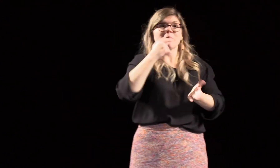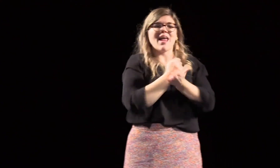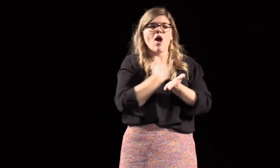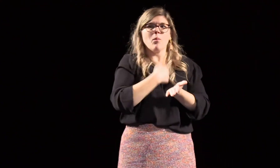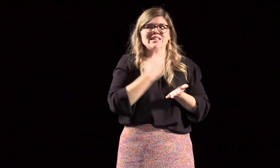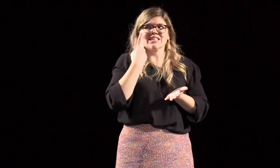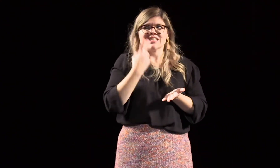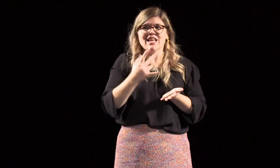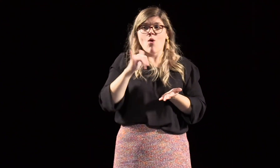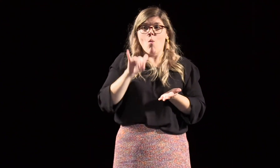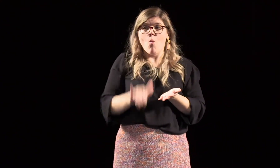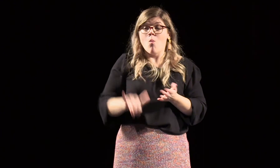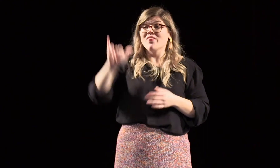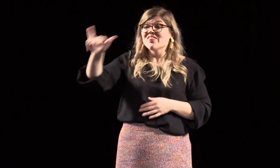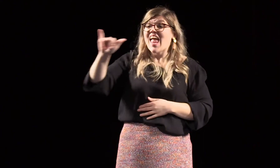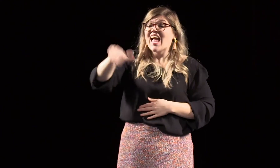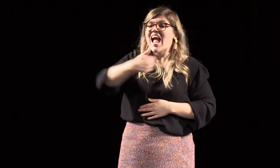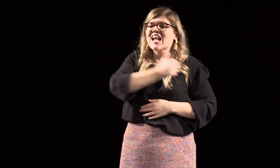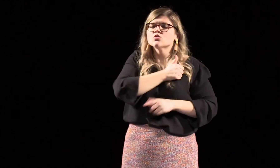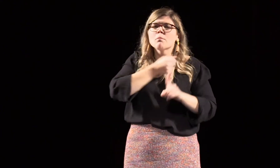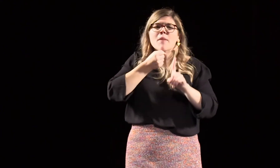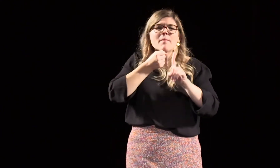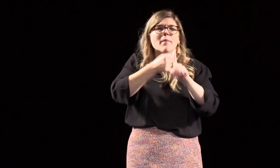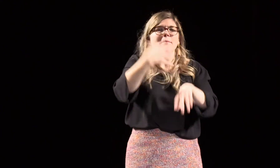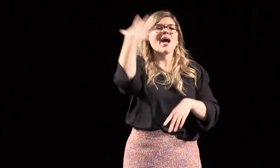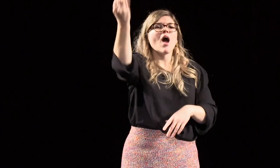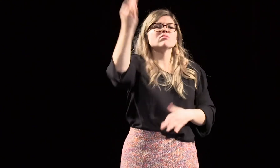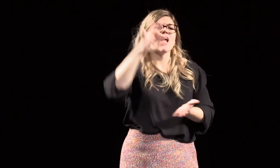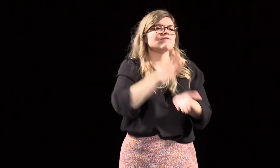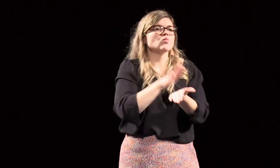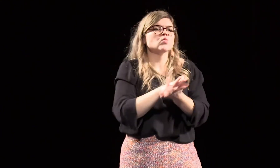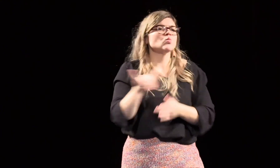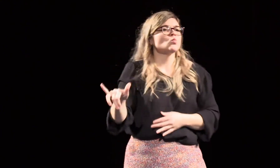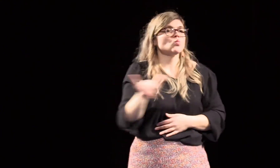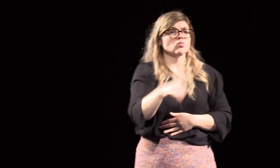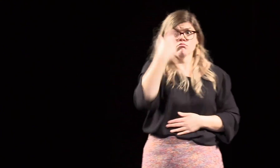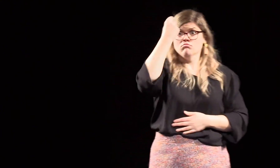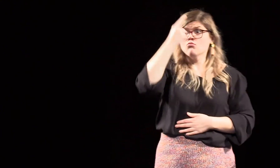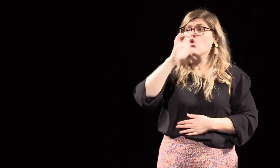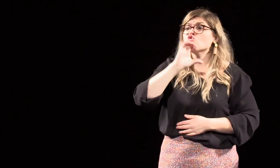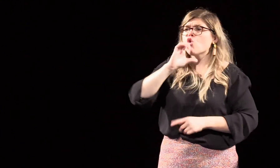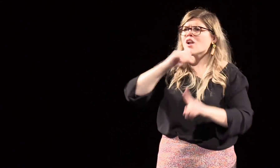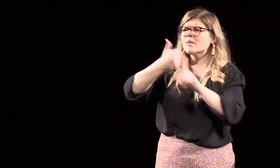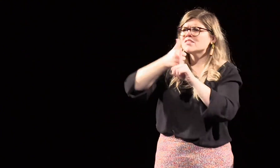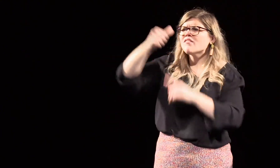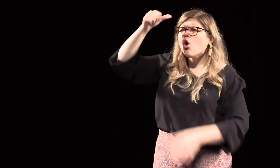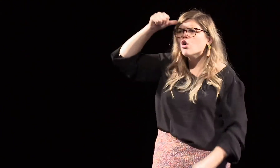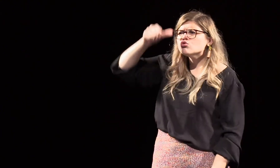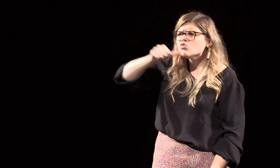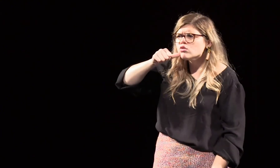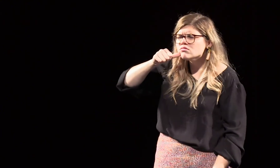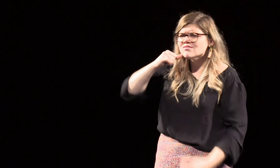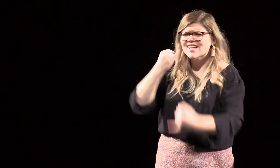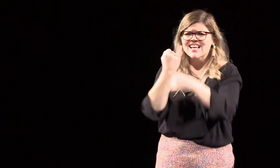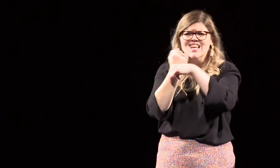but now we can see that transfer into a social aspect. It transfers into their friendship. Now, Carlin is an adult.